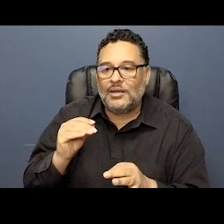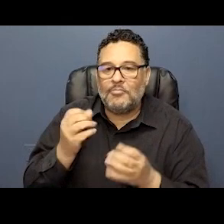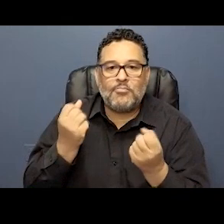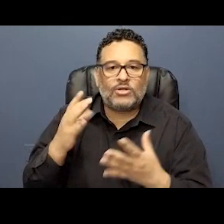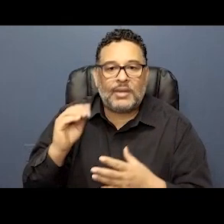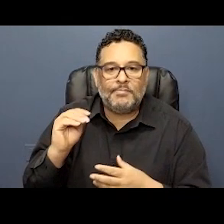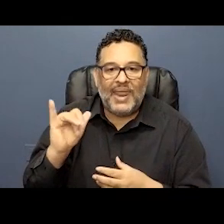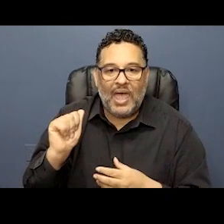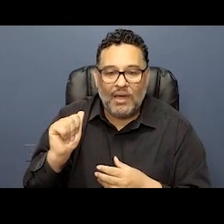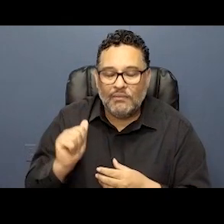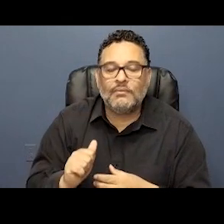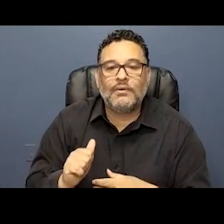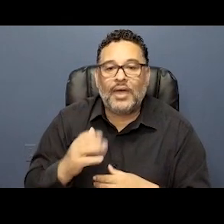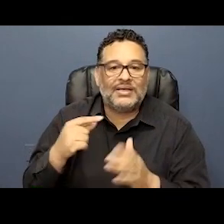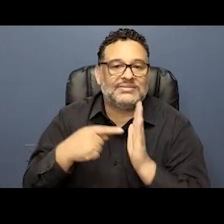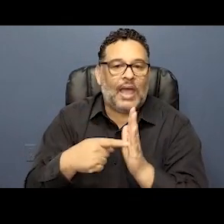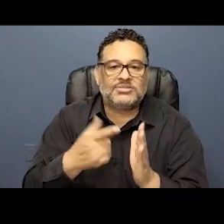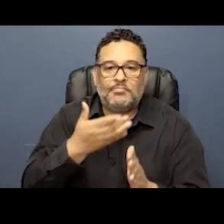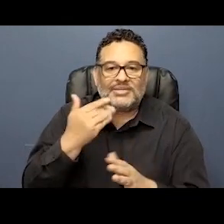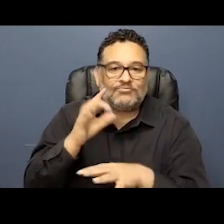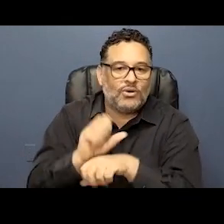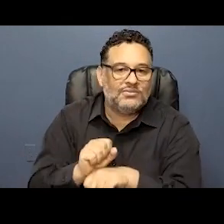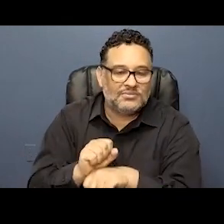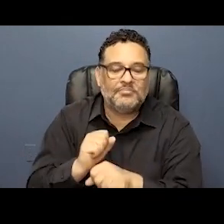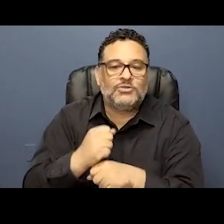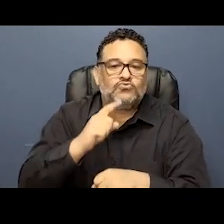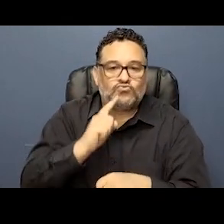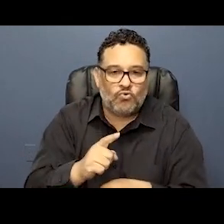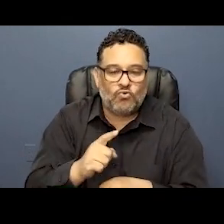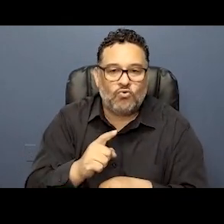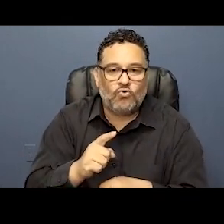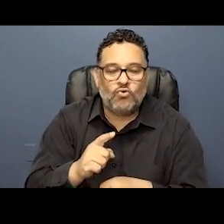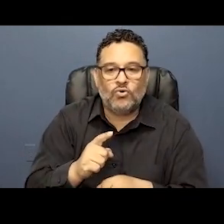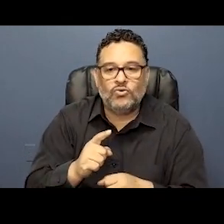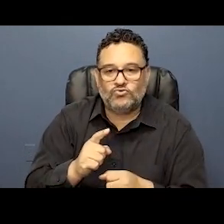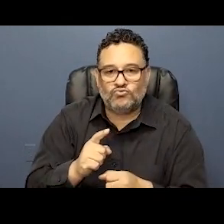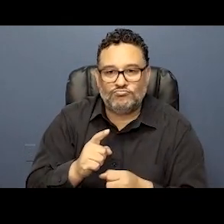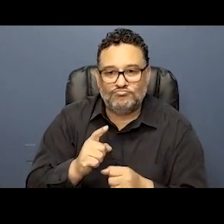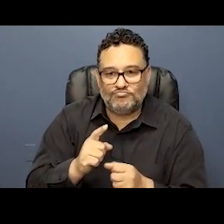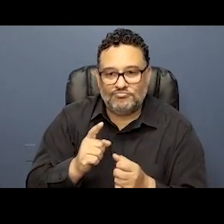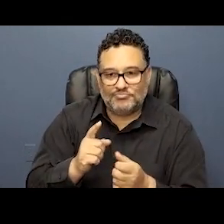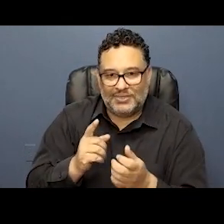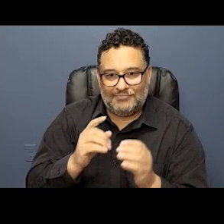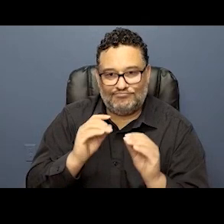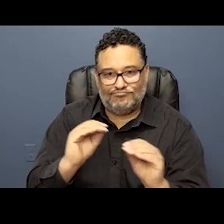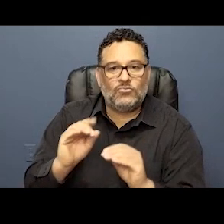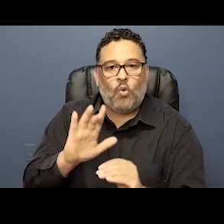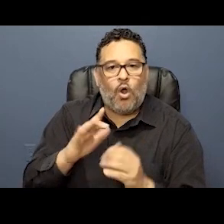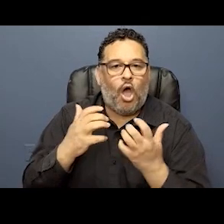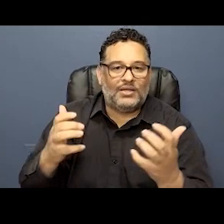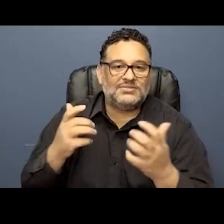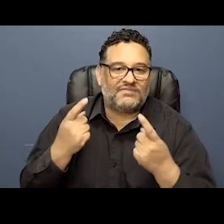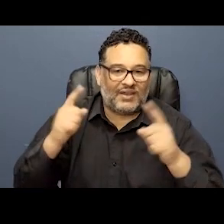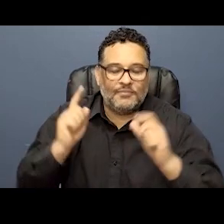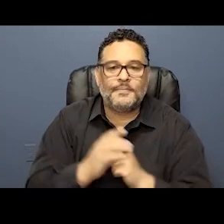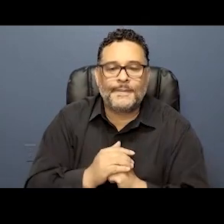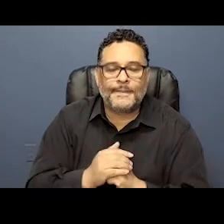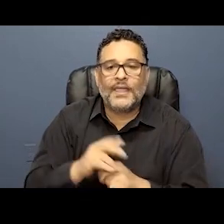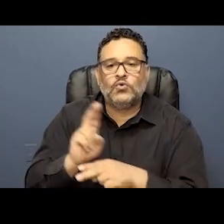practices to engage your audience effectively. Use content maps and templates to outline your